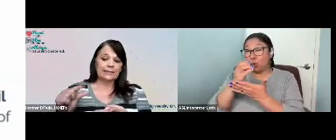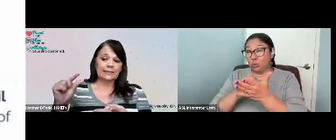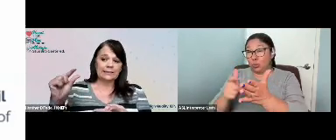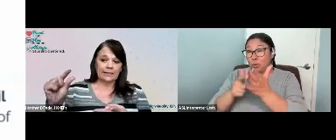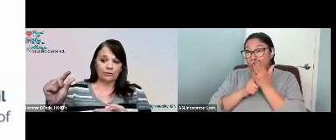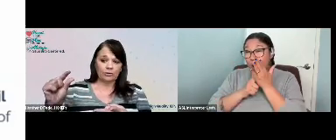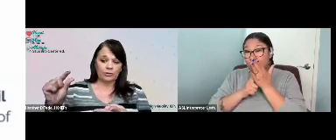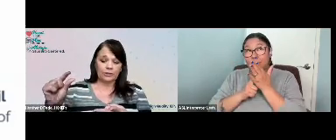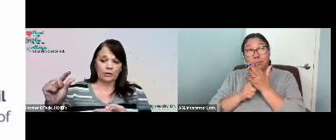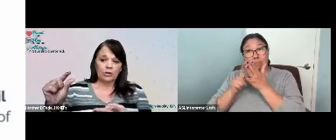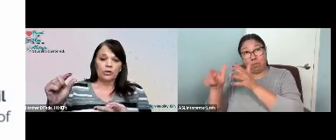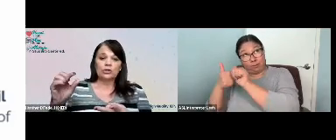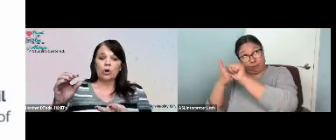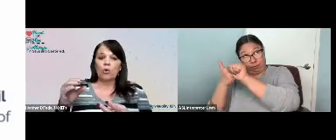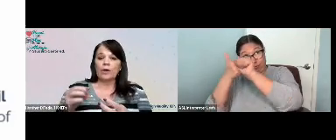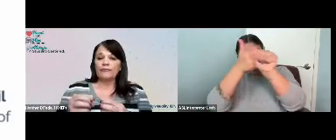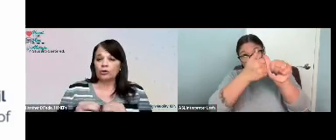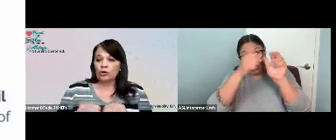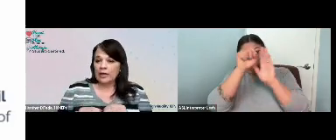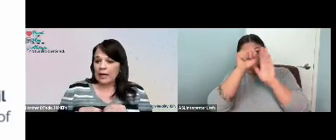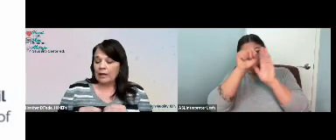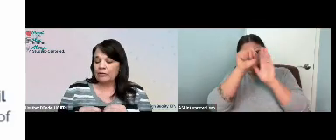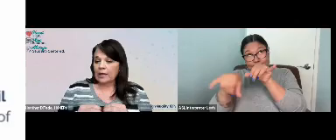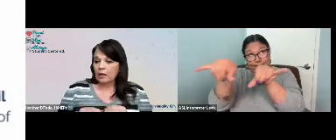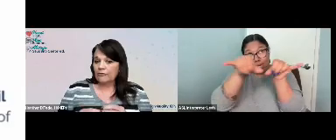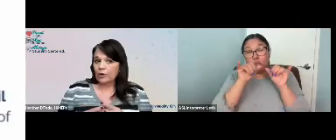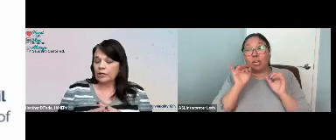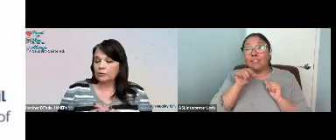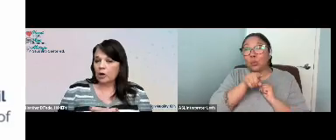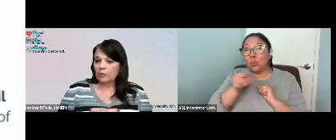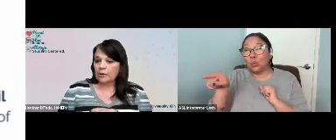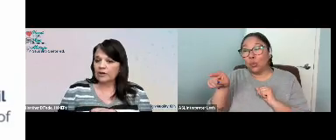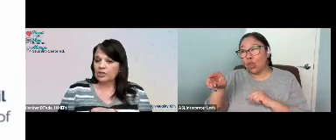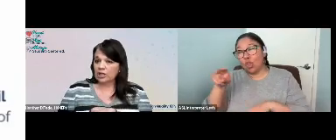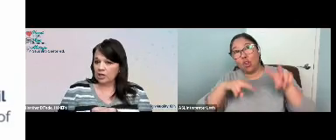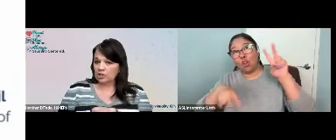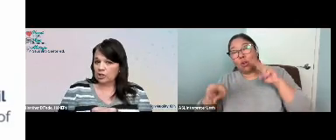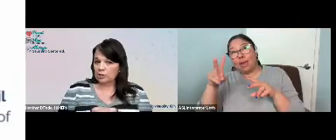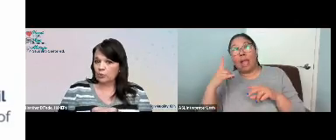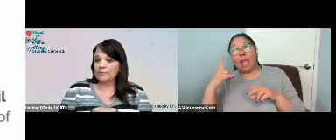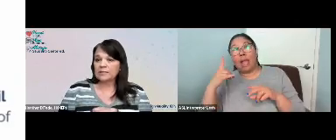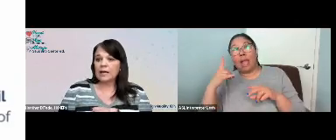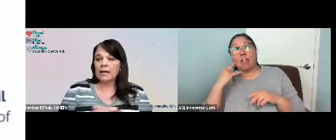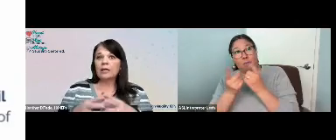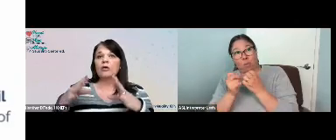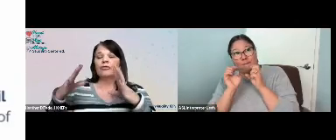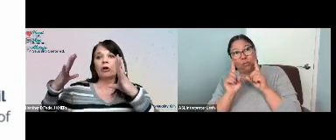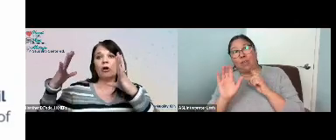to state standards. So if you're looking at the California Department of Education's website,